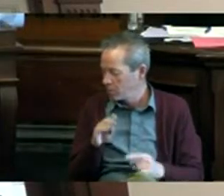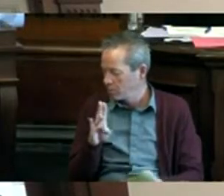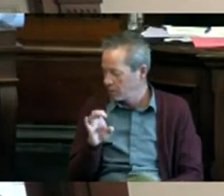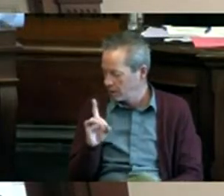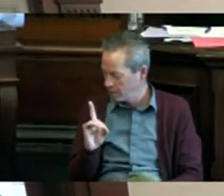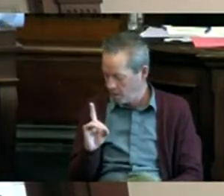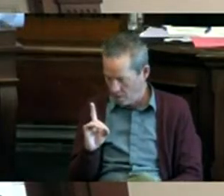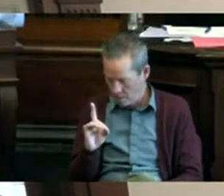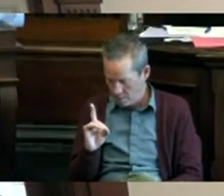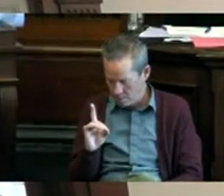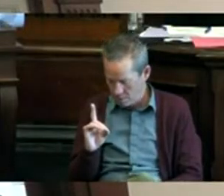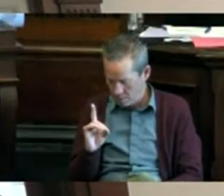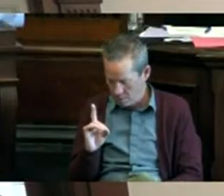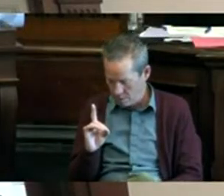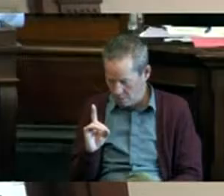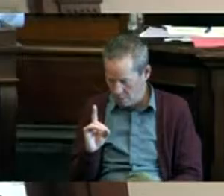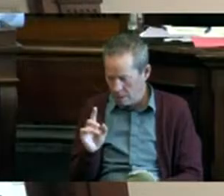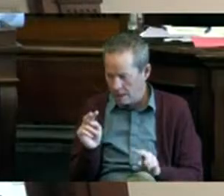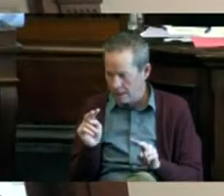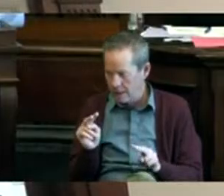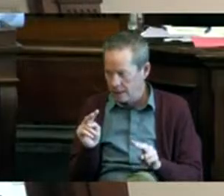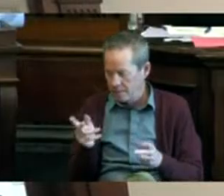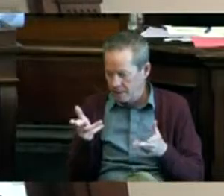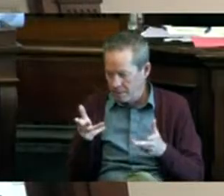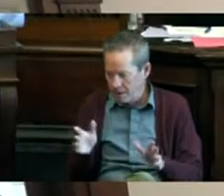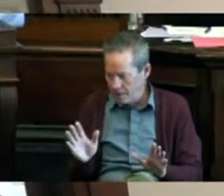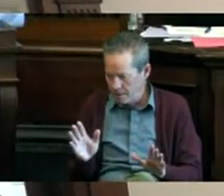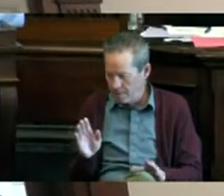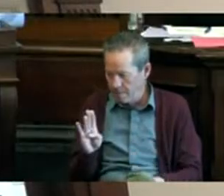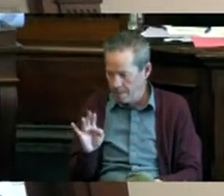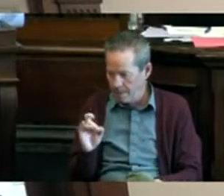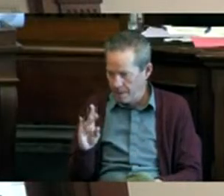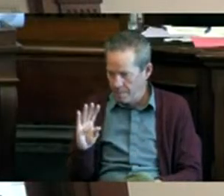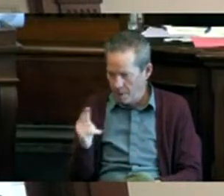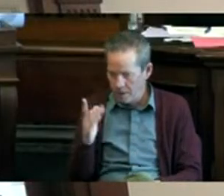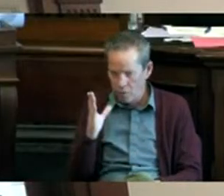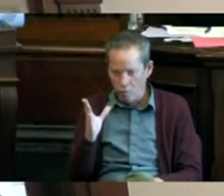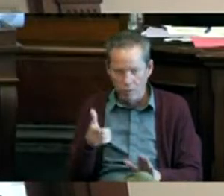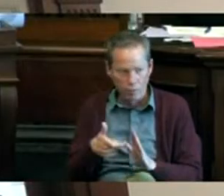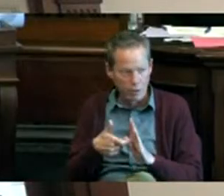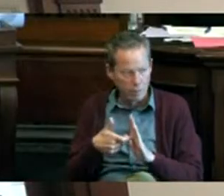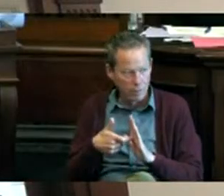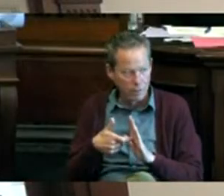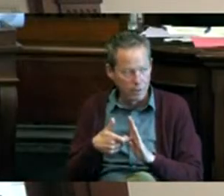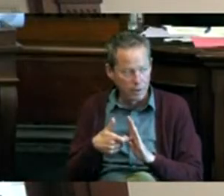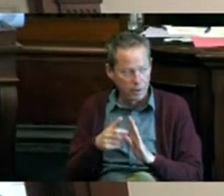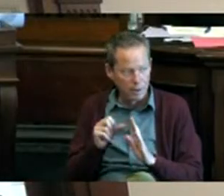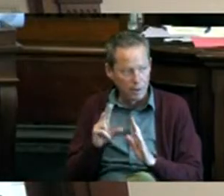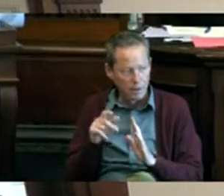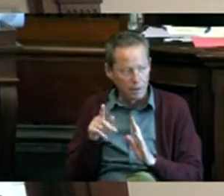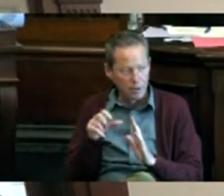Correct? Correct. However, when